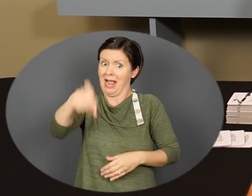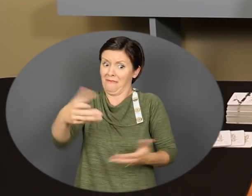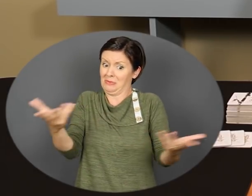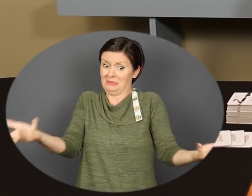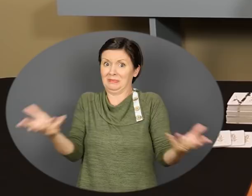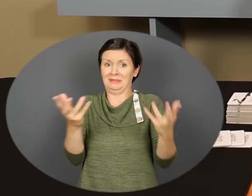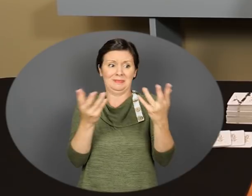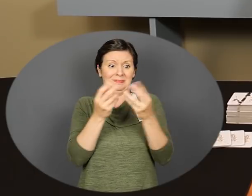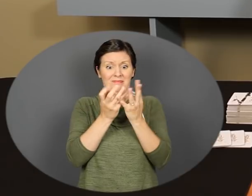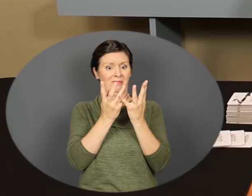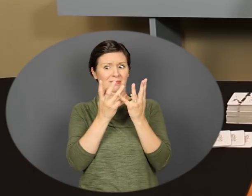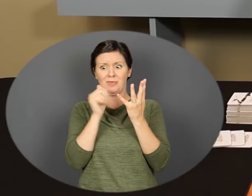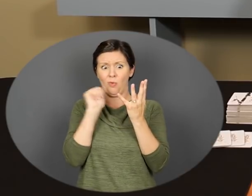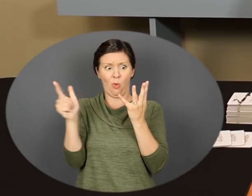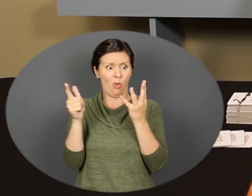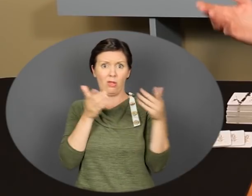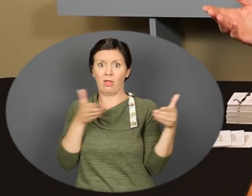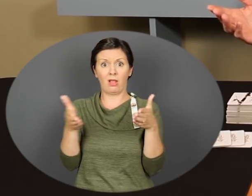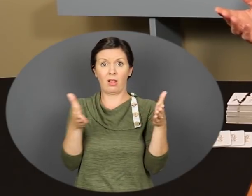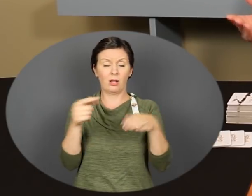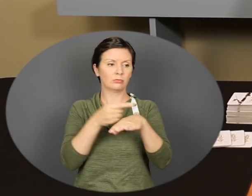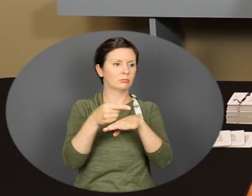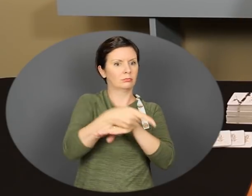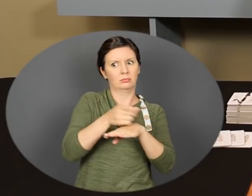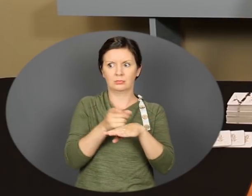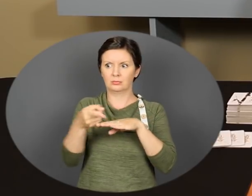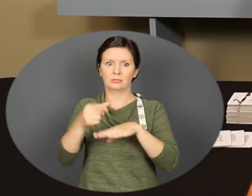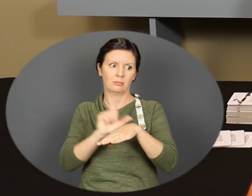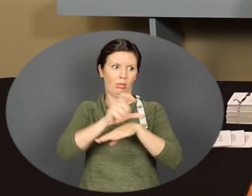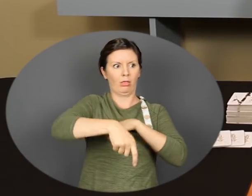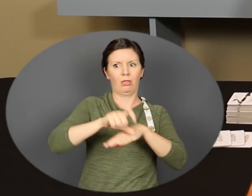you turn it, all paths will lead you off the board and eliminate you from the game, in